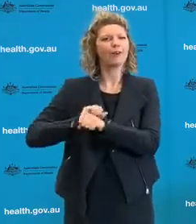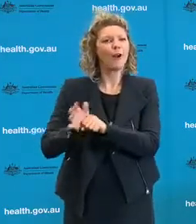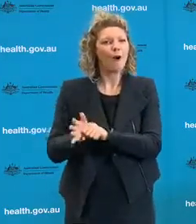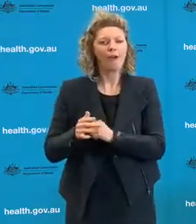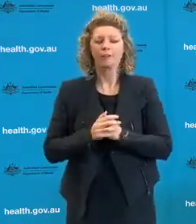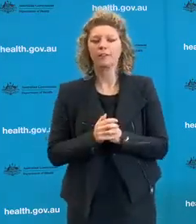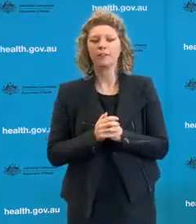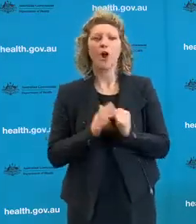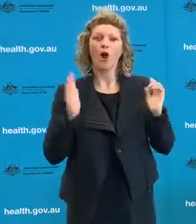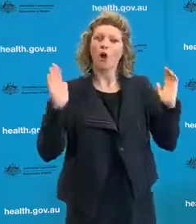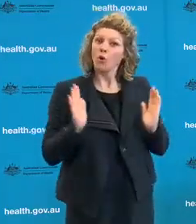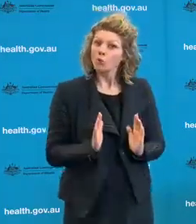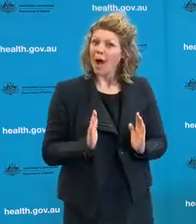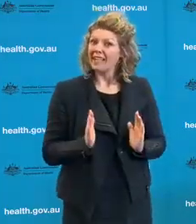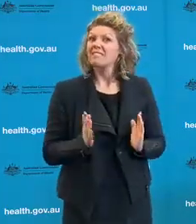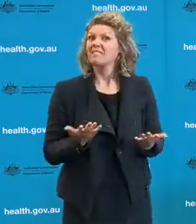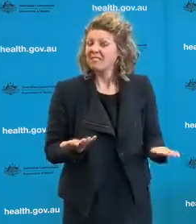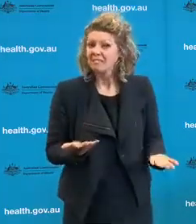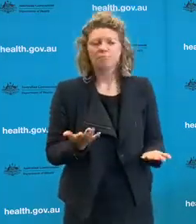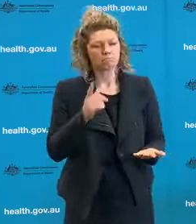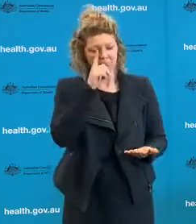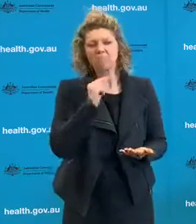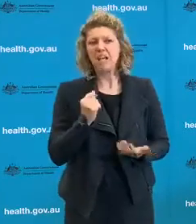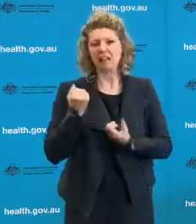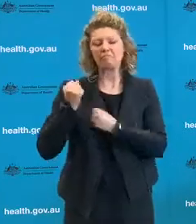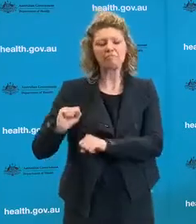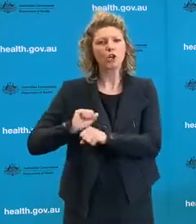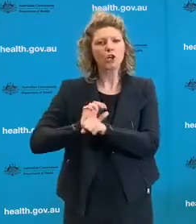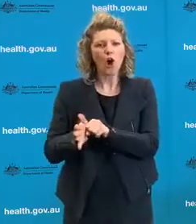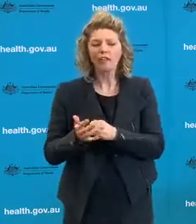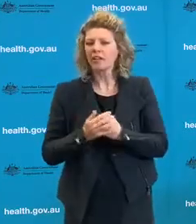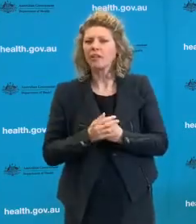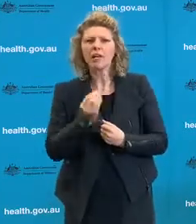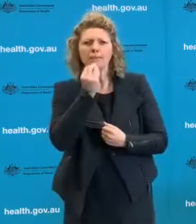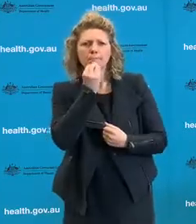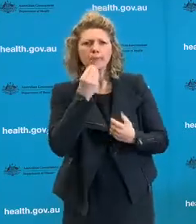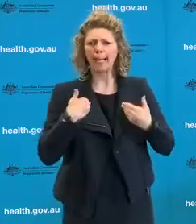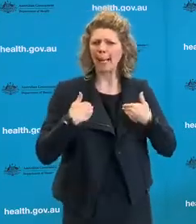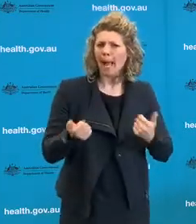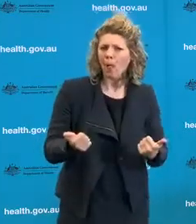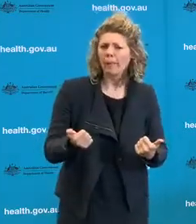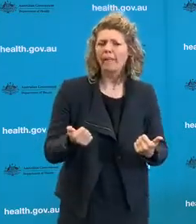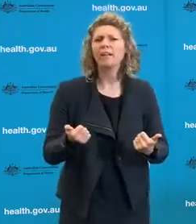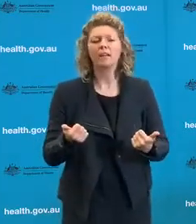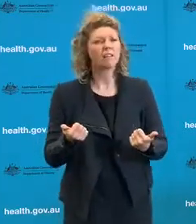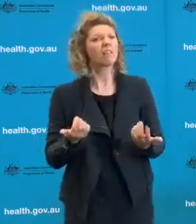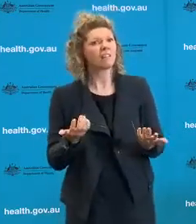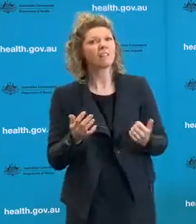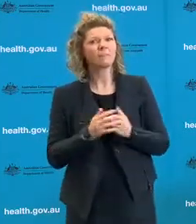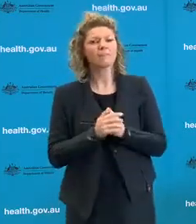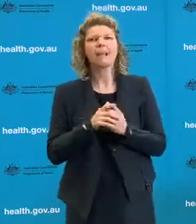Losing weight is going to be important. The general measures of having a balanced diet. If you have any co-morbid conditions and